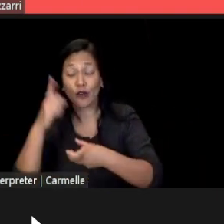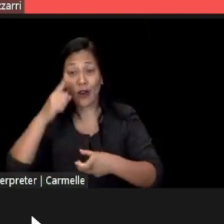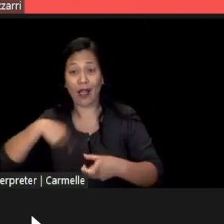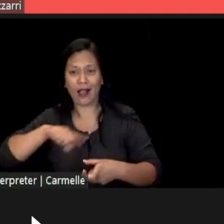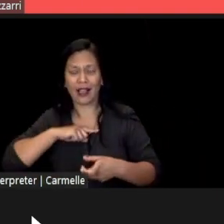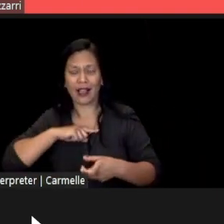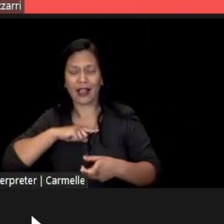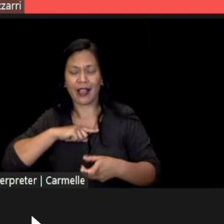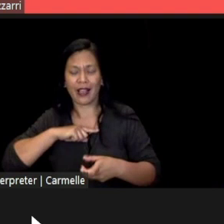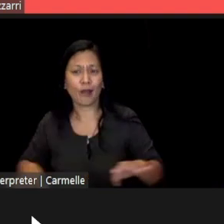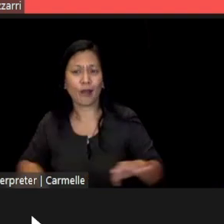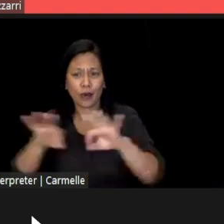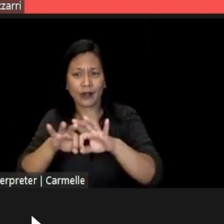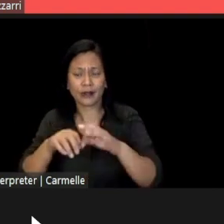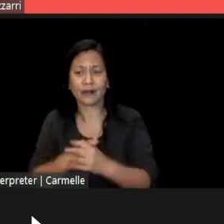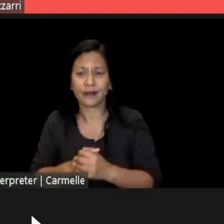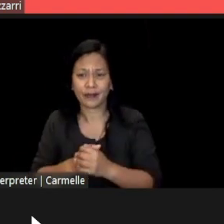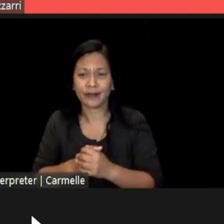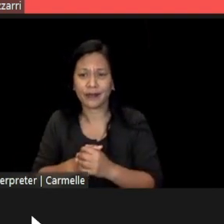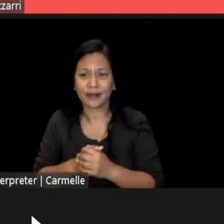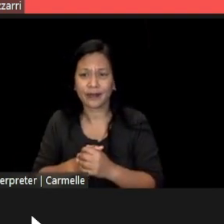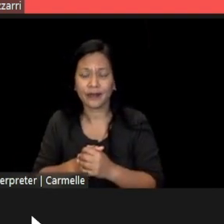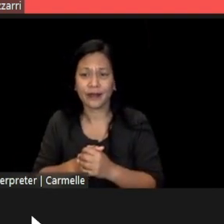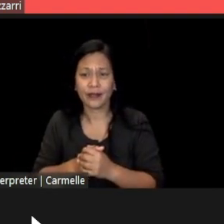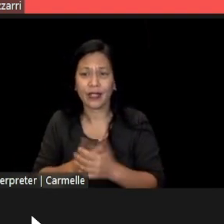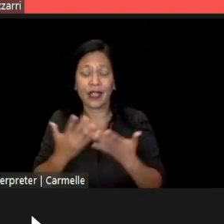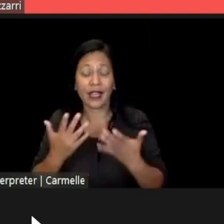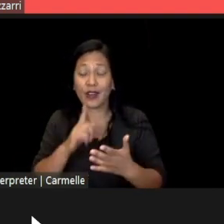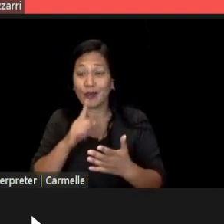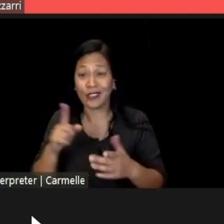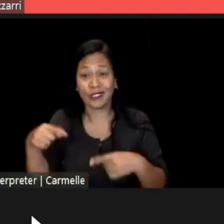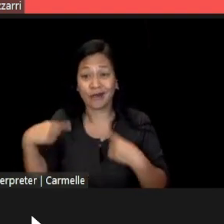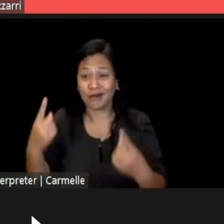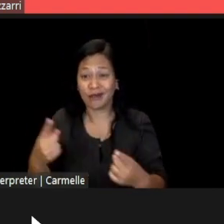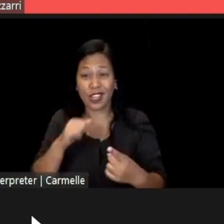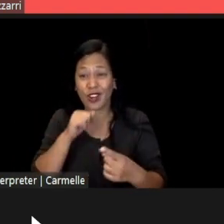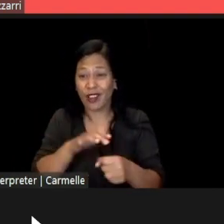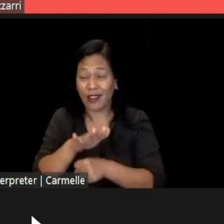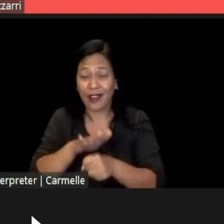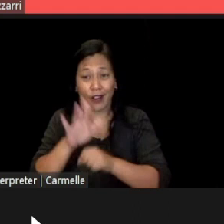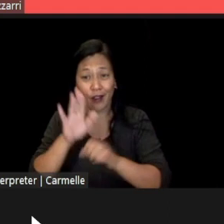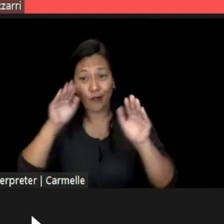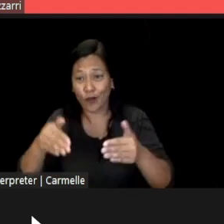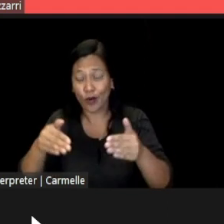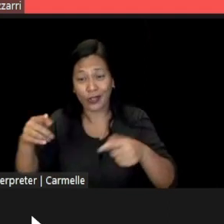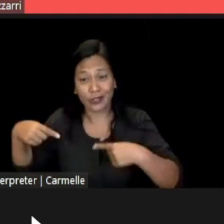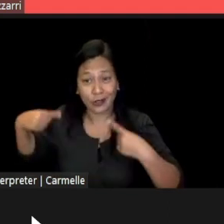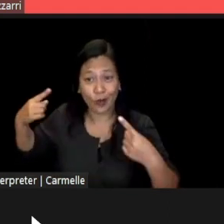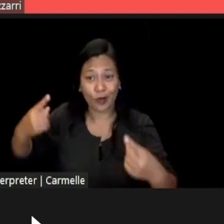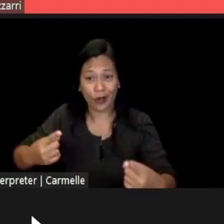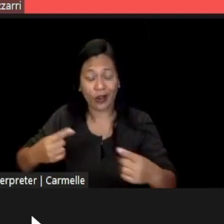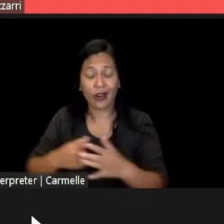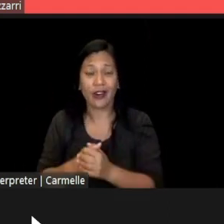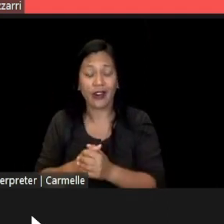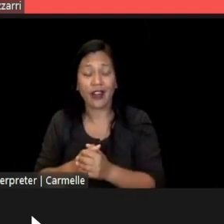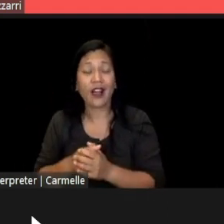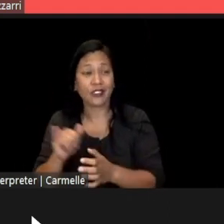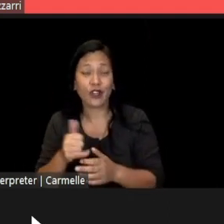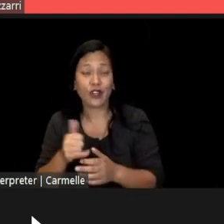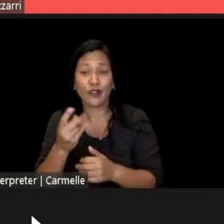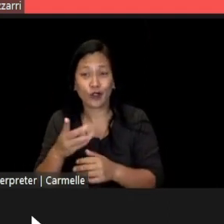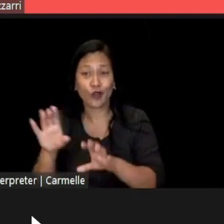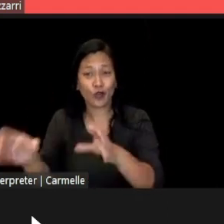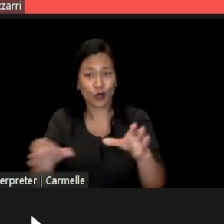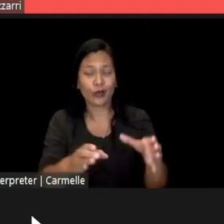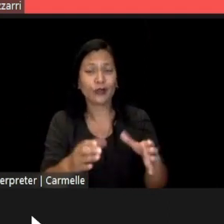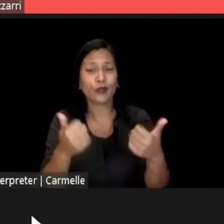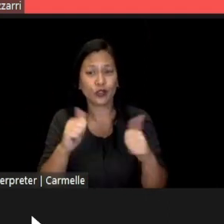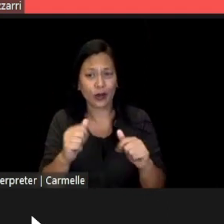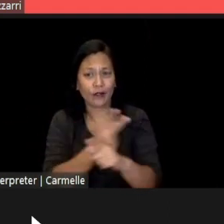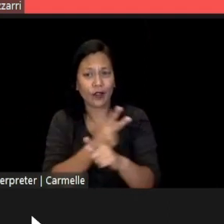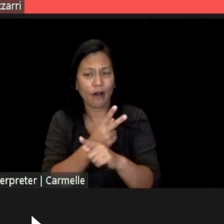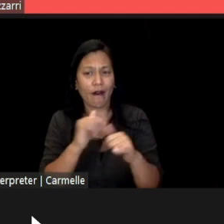And it's something that we really not addressed in a significant way to a few really important groups that we're trying to address now.